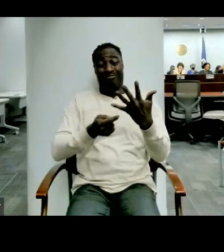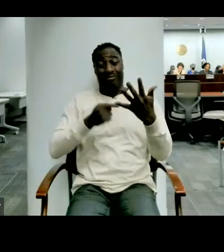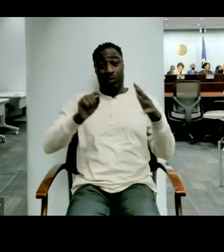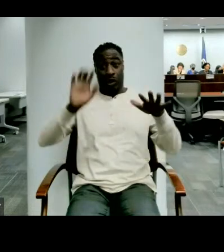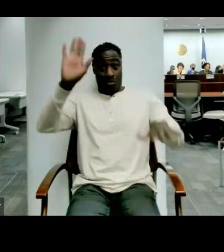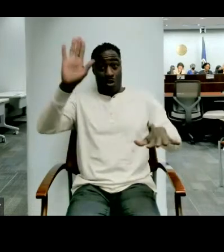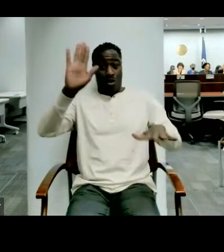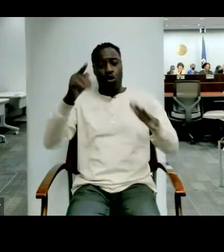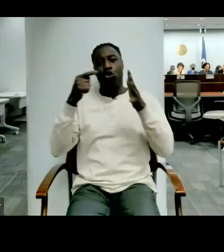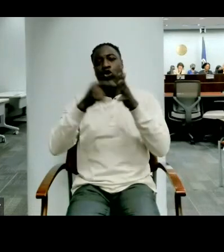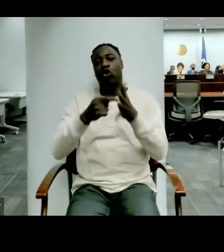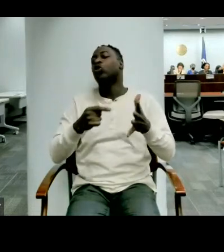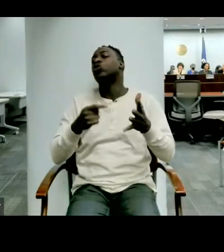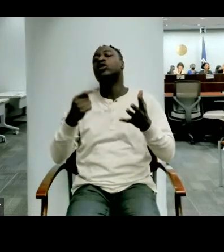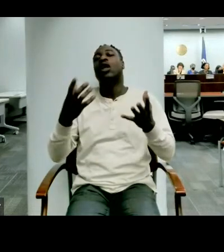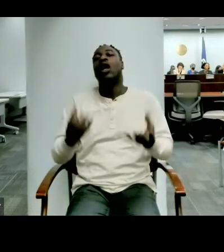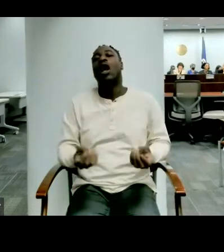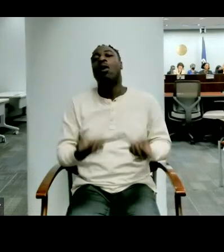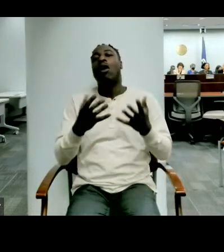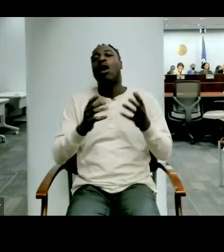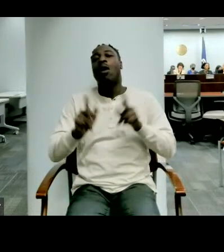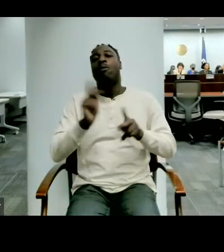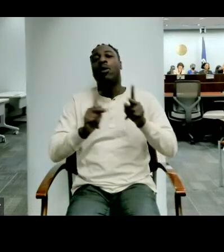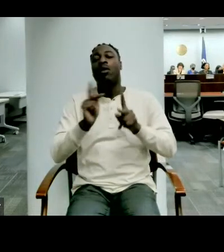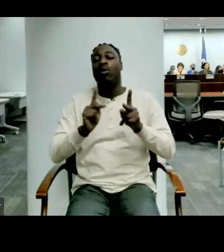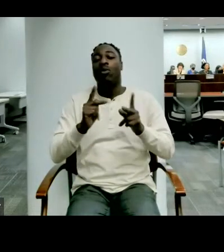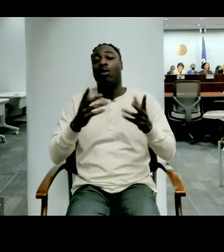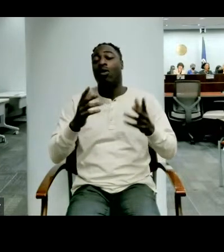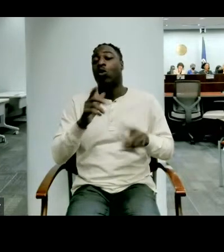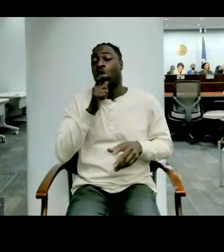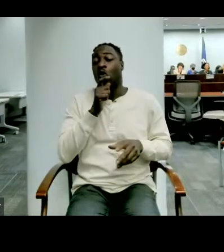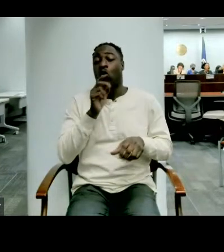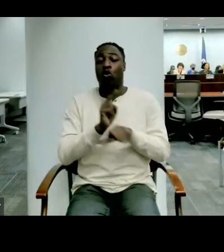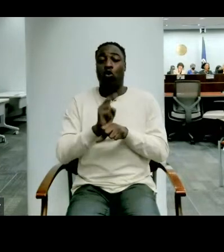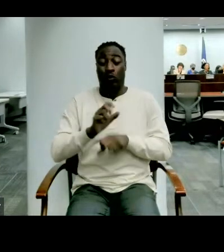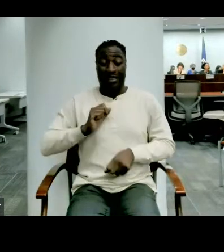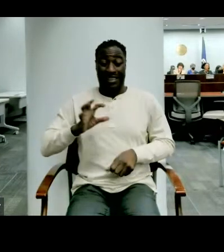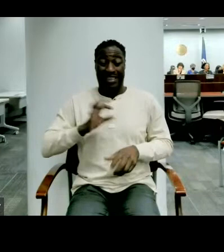companies that use staffing agencies have over them. These two cases were successful,